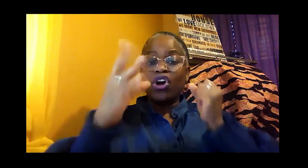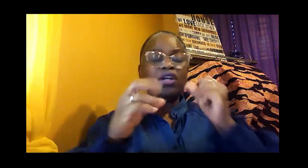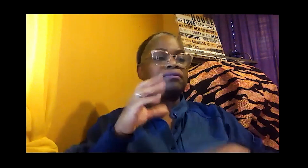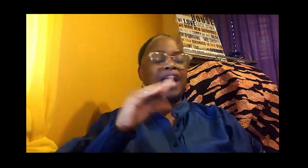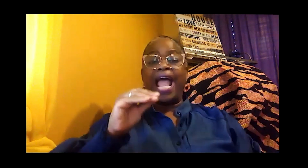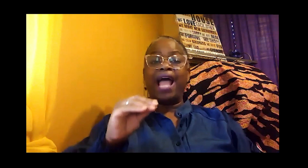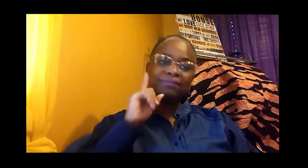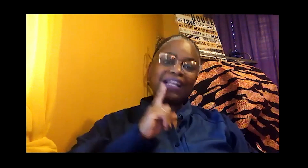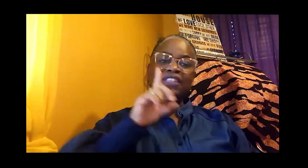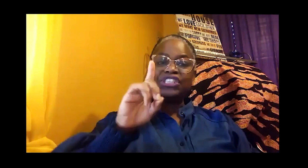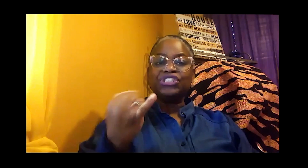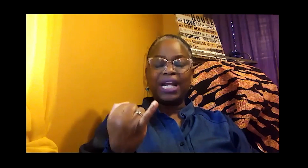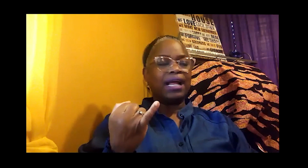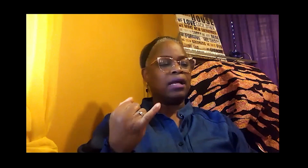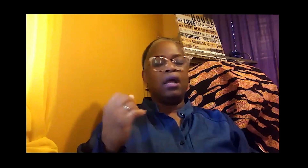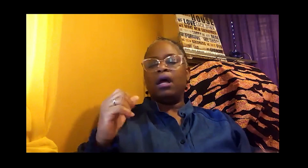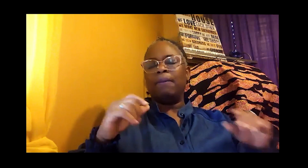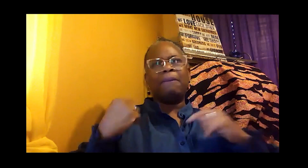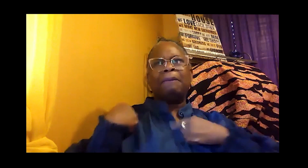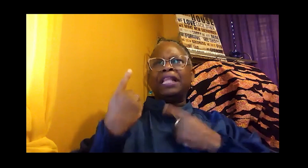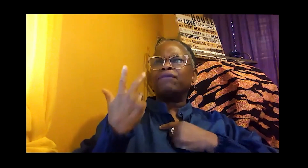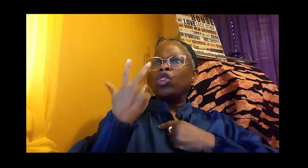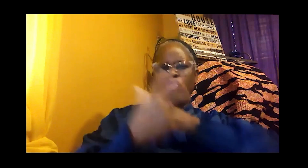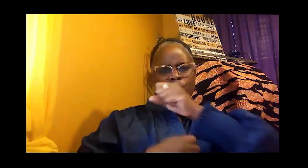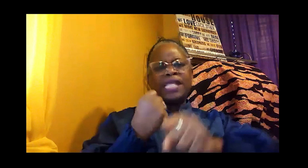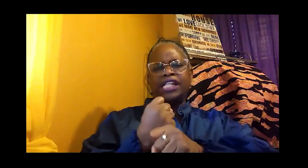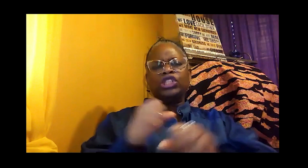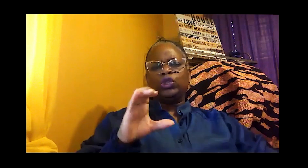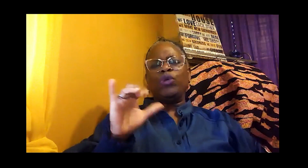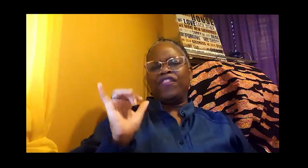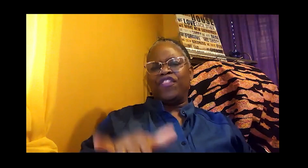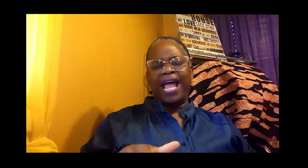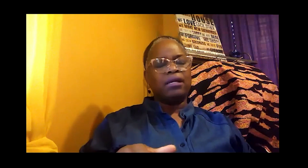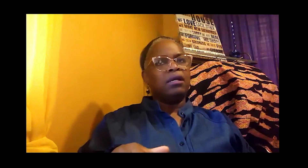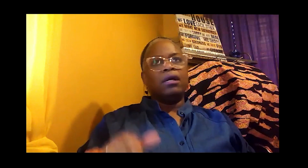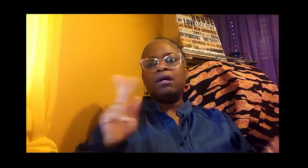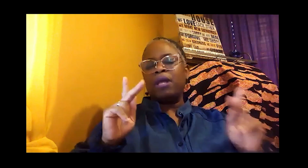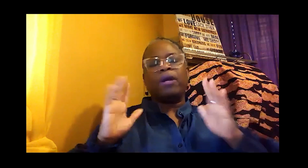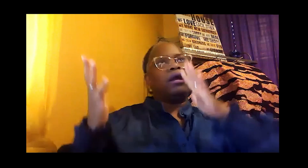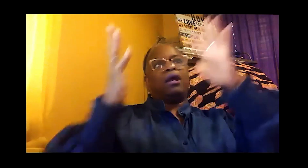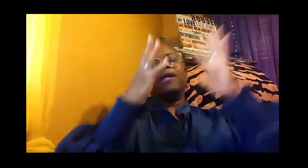My former partner and I produced that show for three years, and it's ironic that just recently,